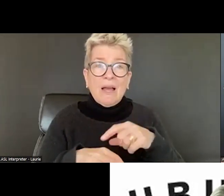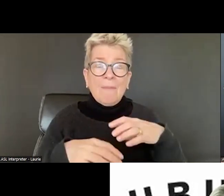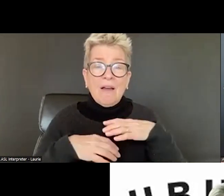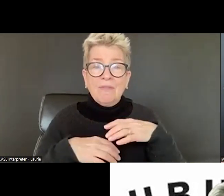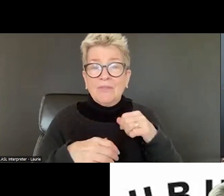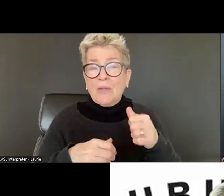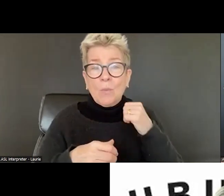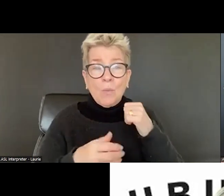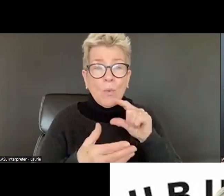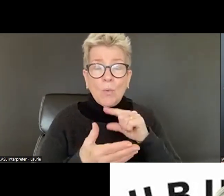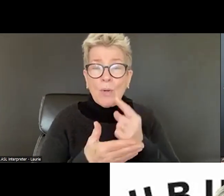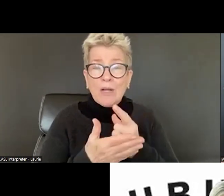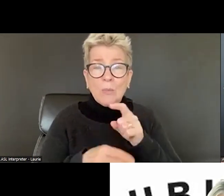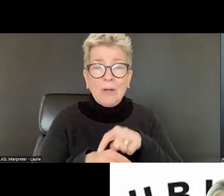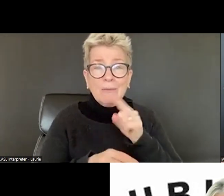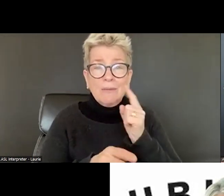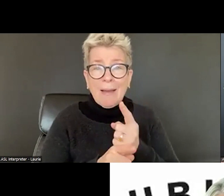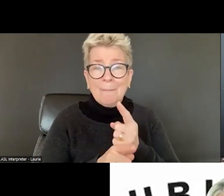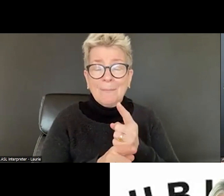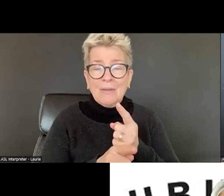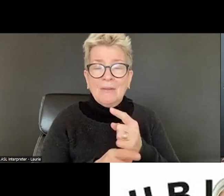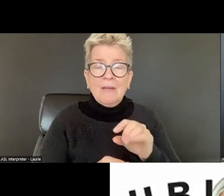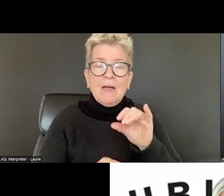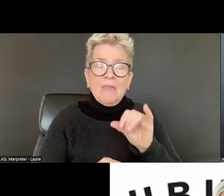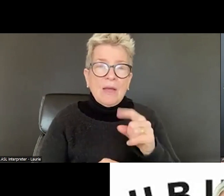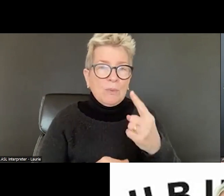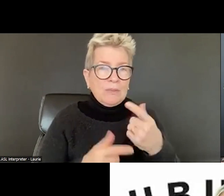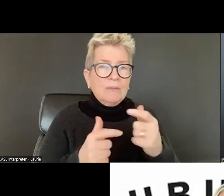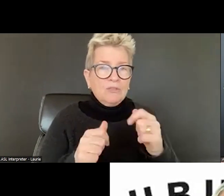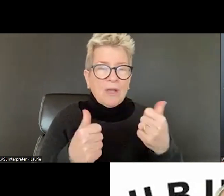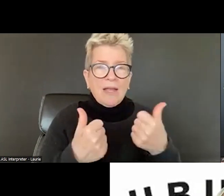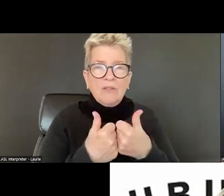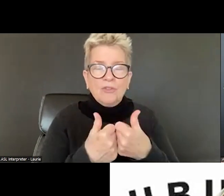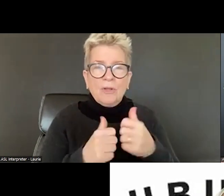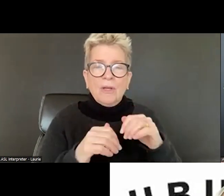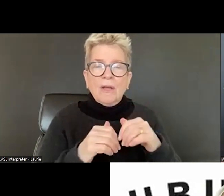on time uh so that was one of our challenges how we would make that fit and we looked at our high